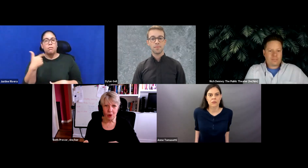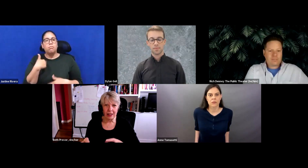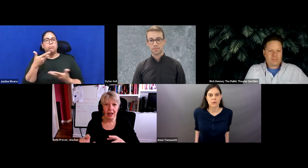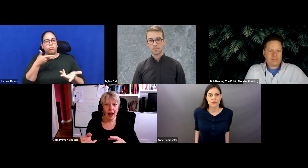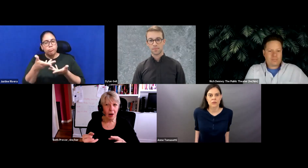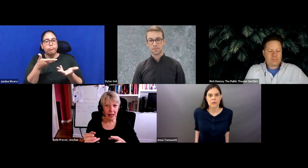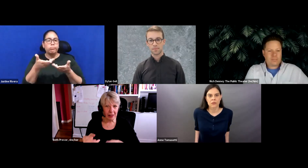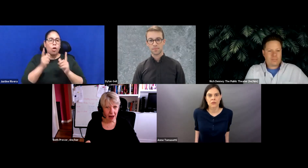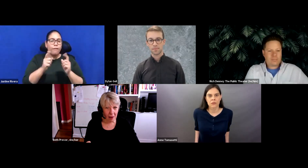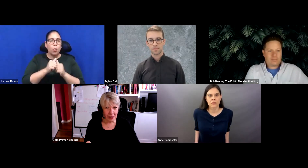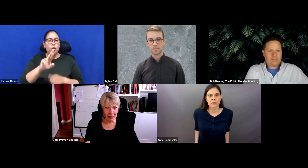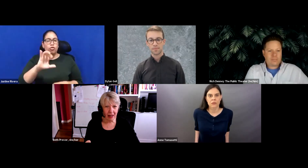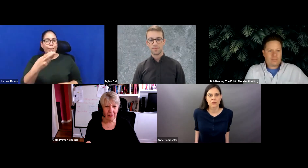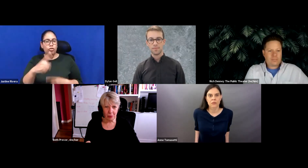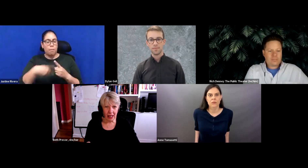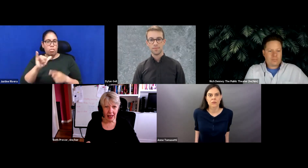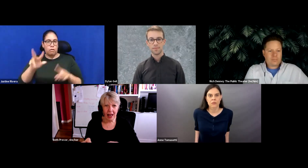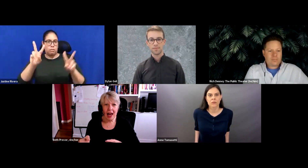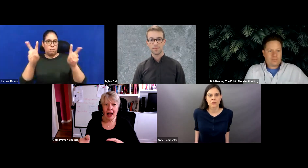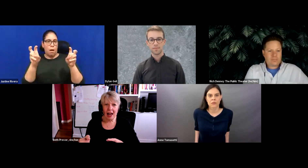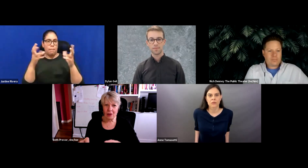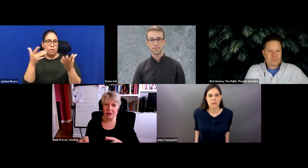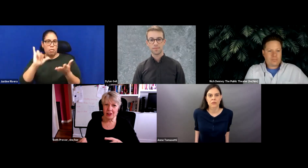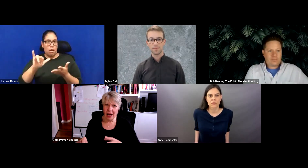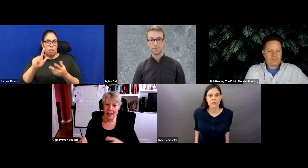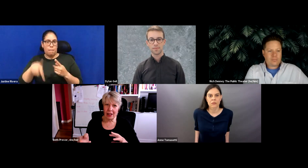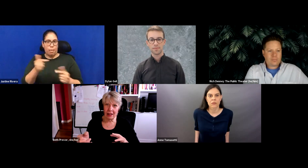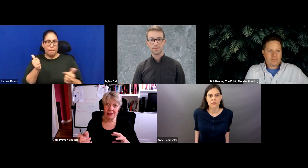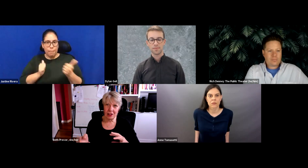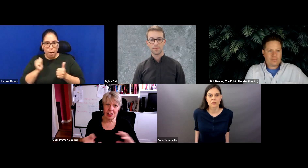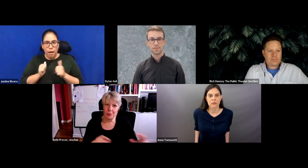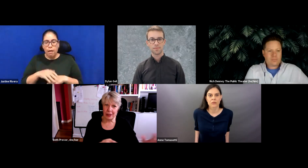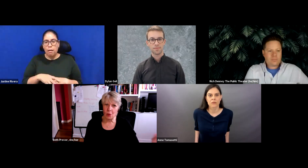point about the topic of the play. And also having just been